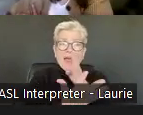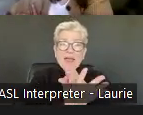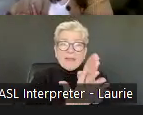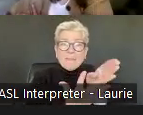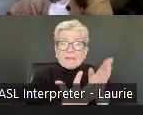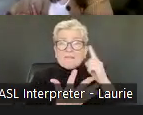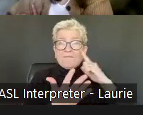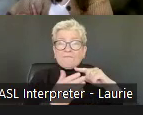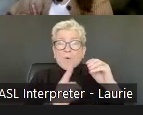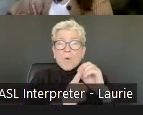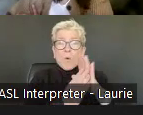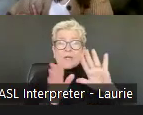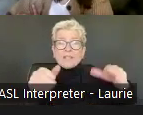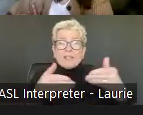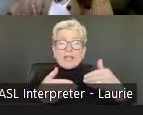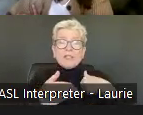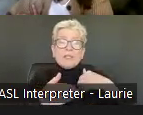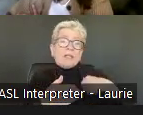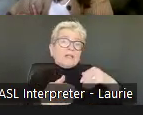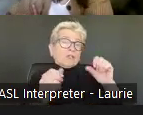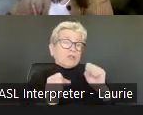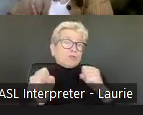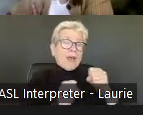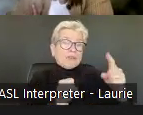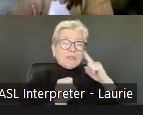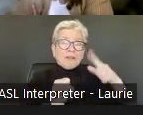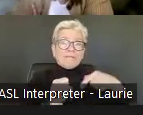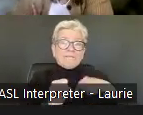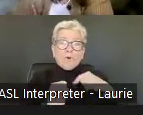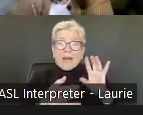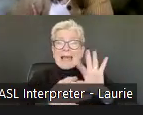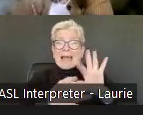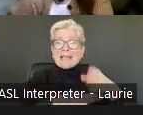you can use to create connectedness - not just at your orientation, but all school year